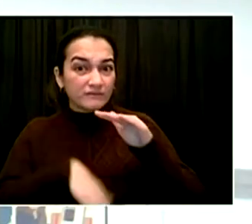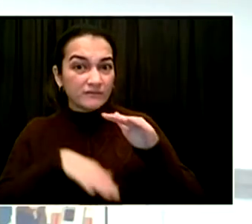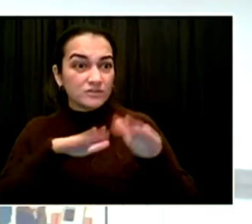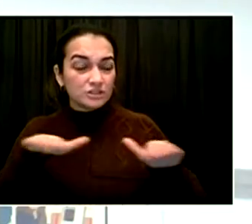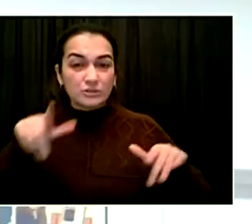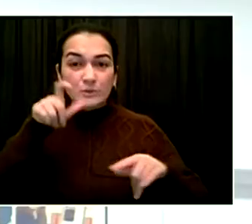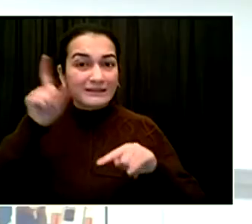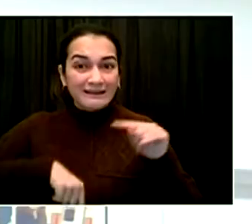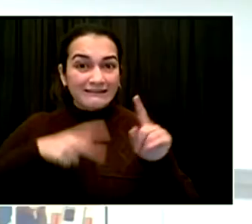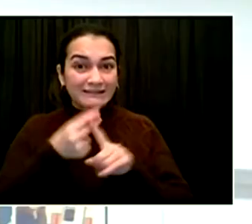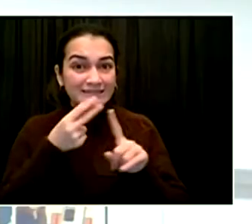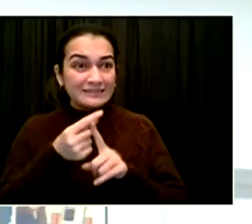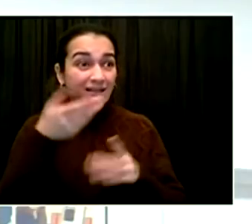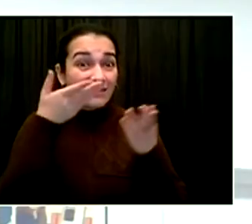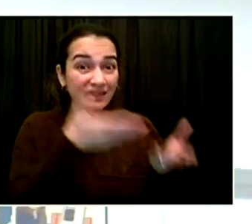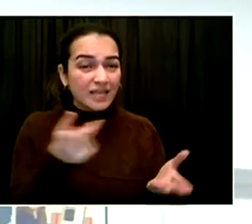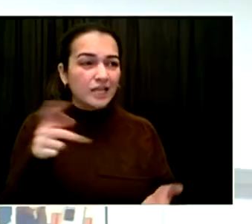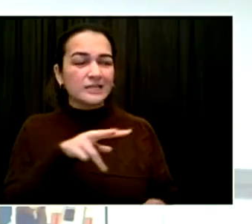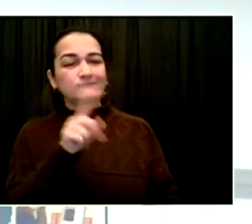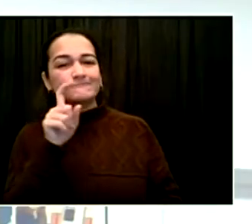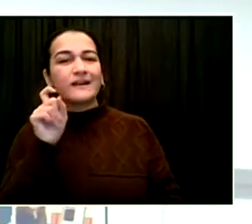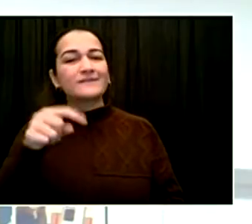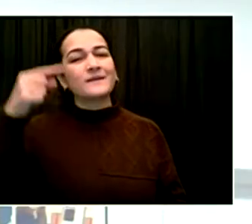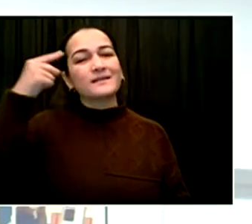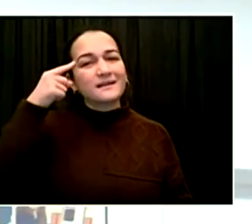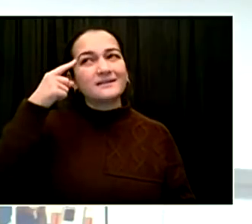VACCINATED, WE HAVE TO KEEP